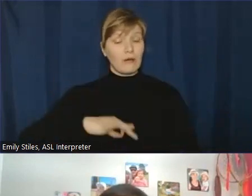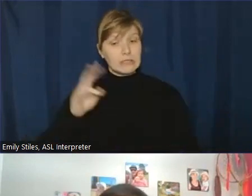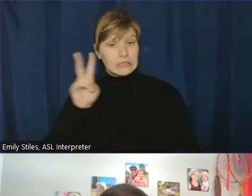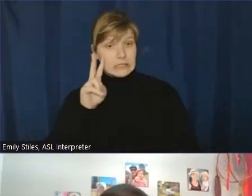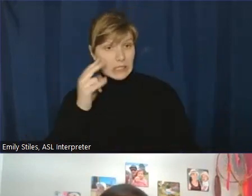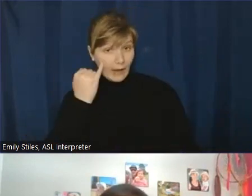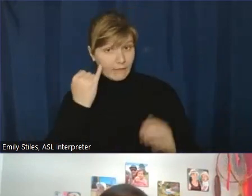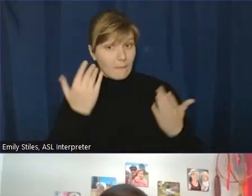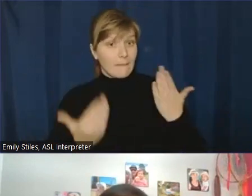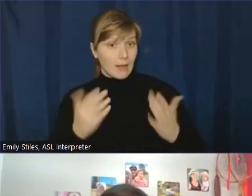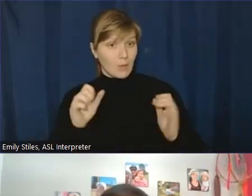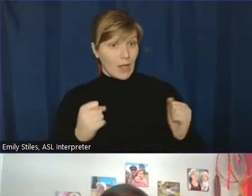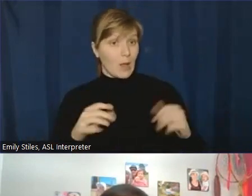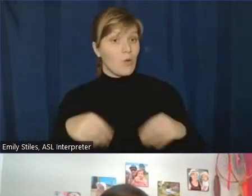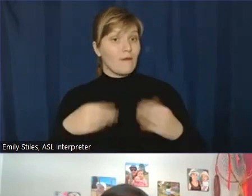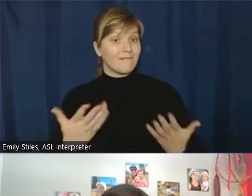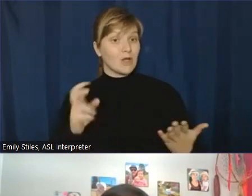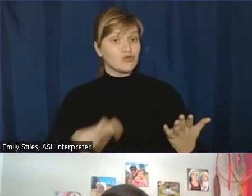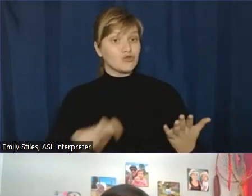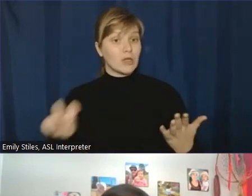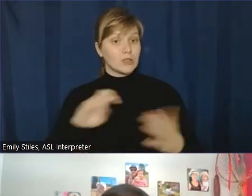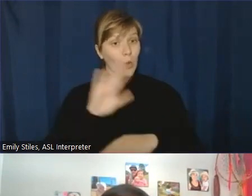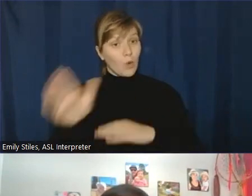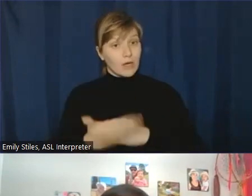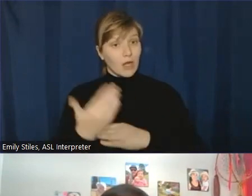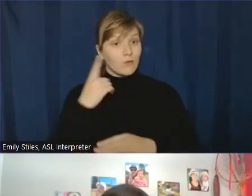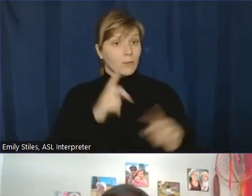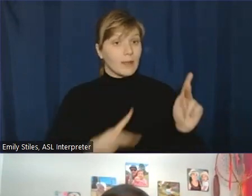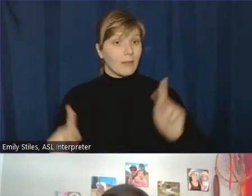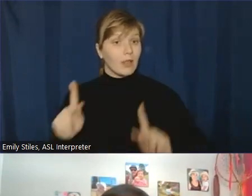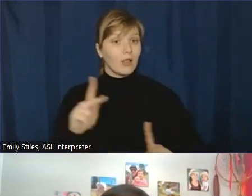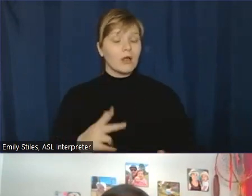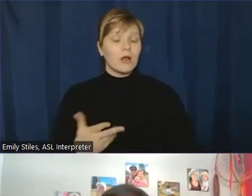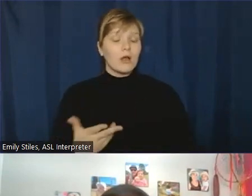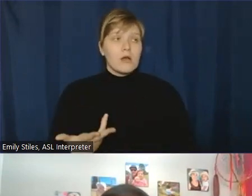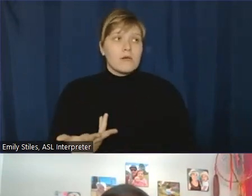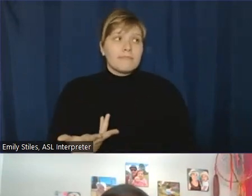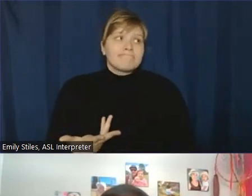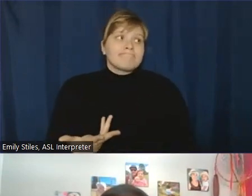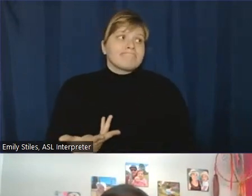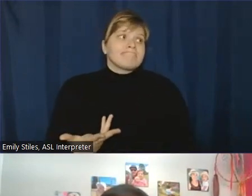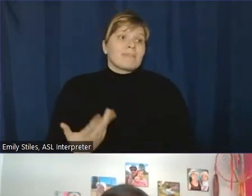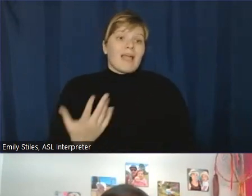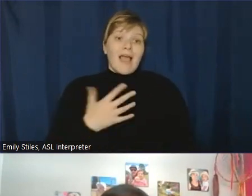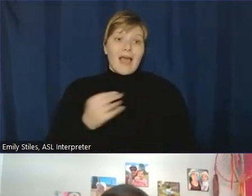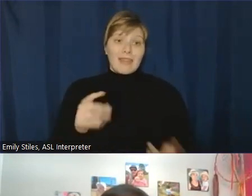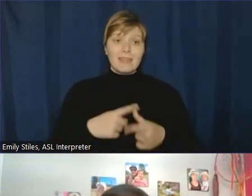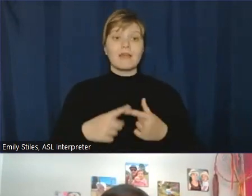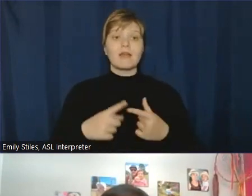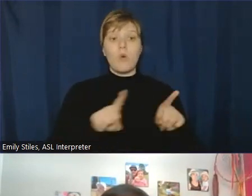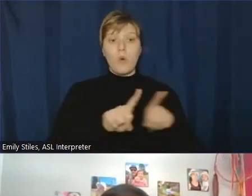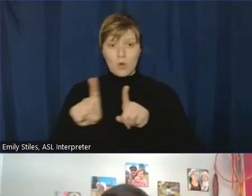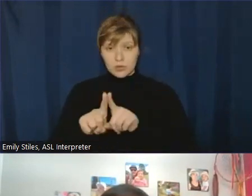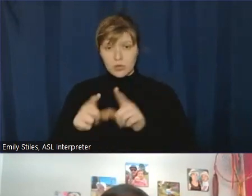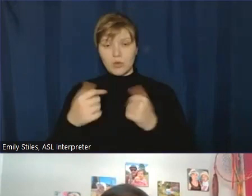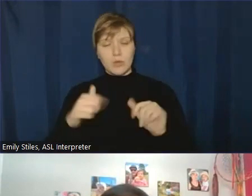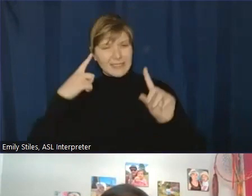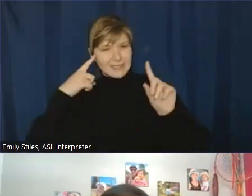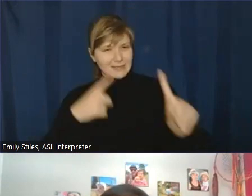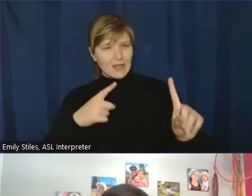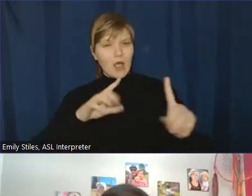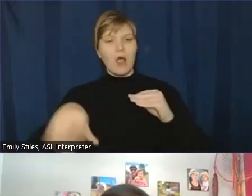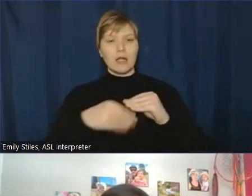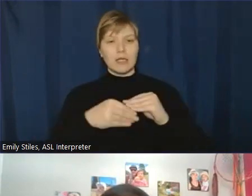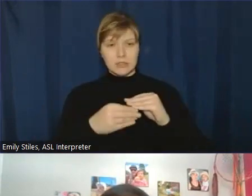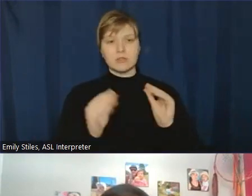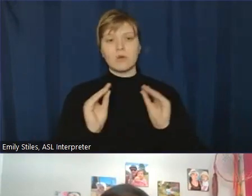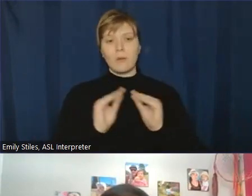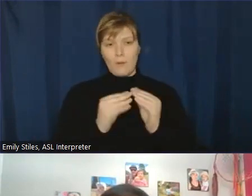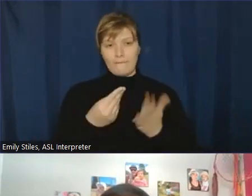transit in the evening for people. Also, go after some additional transit funds through our regional